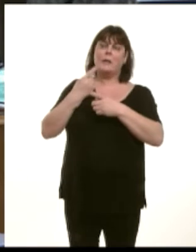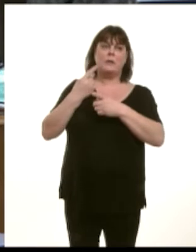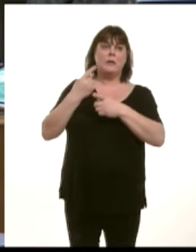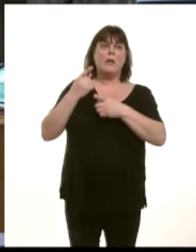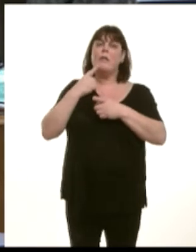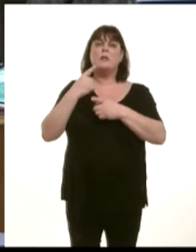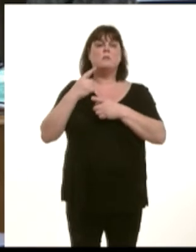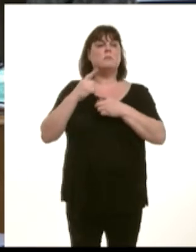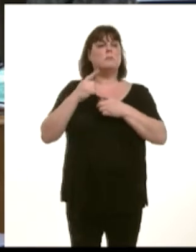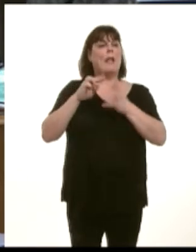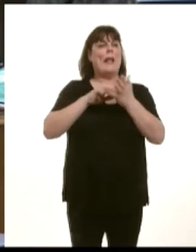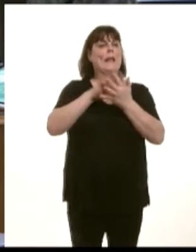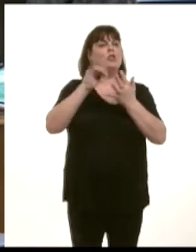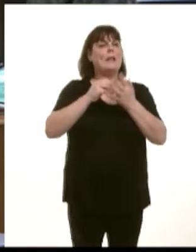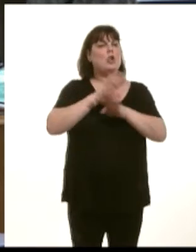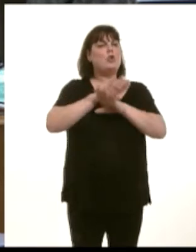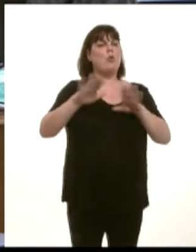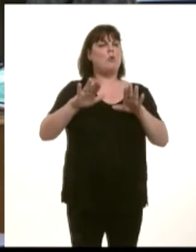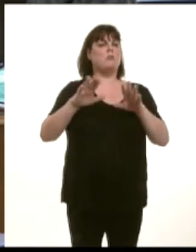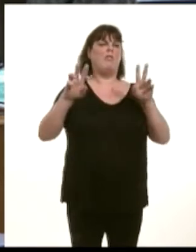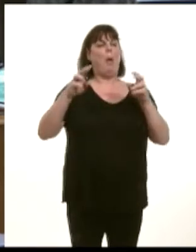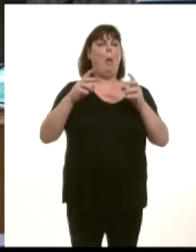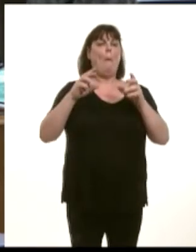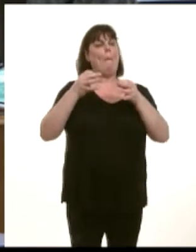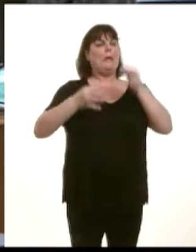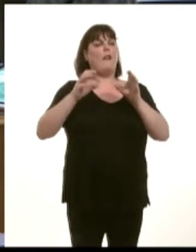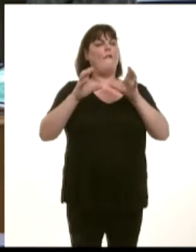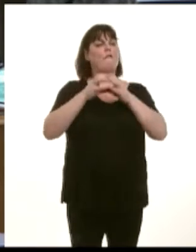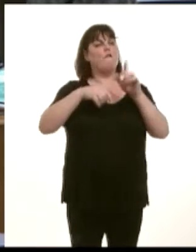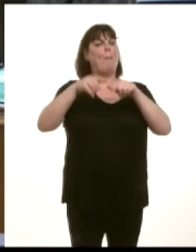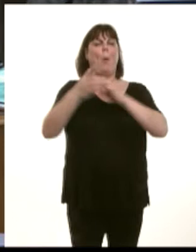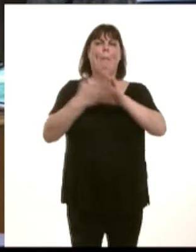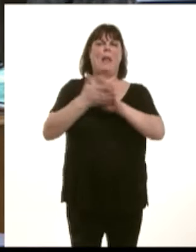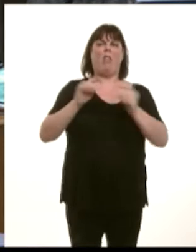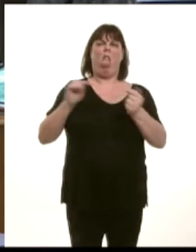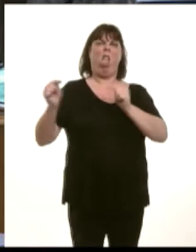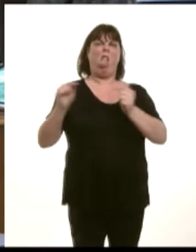not be a political football—fine—when they then proceeded, almost in the same breath, to attack the Welsh NHS.